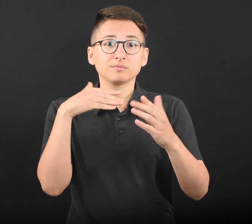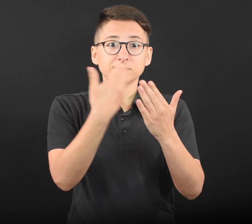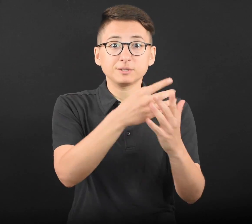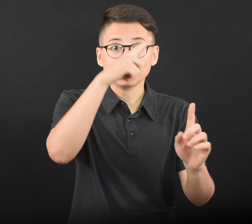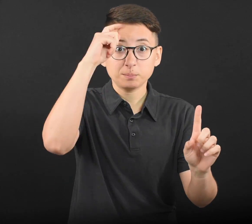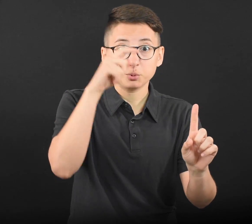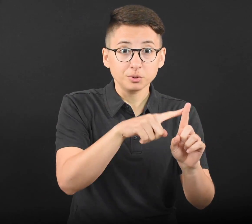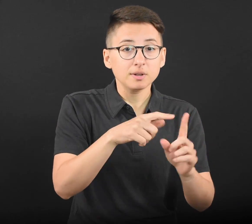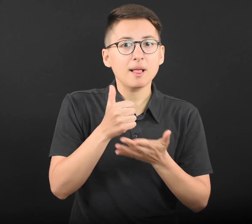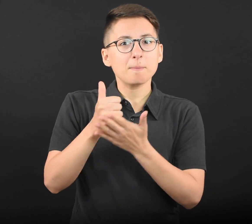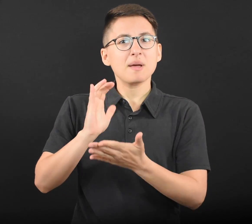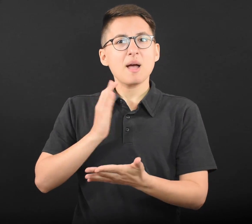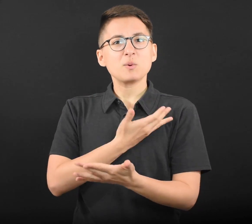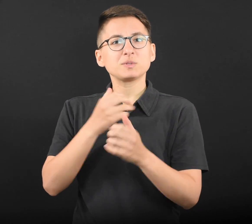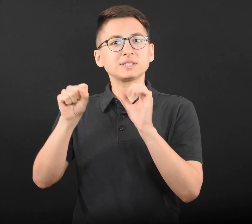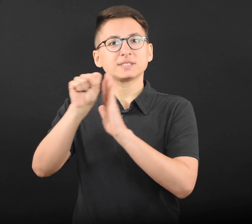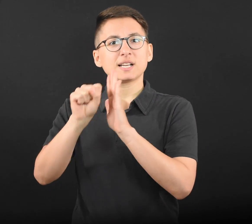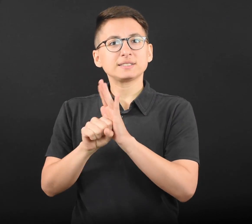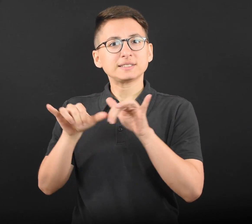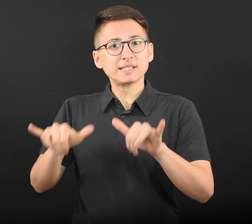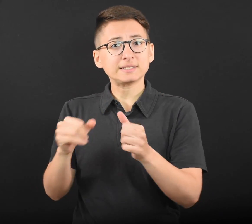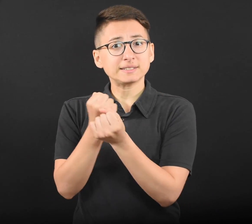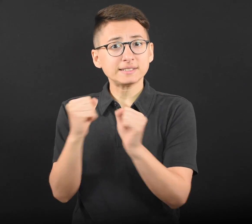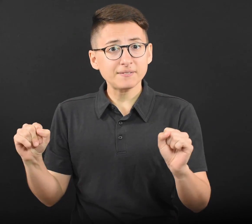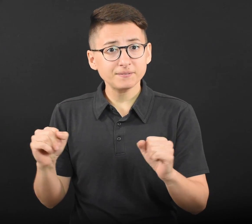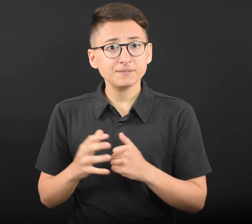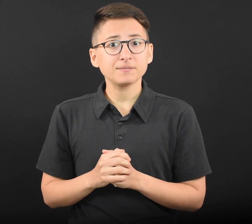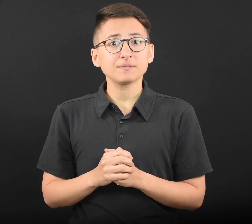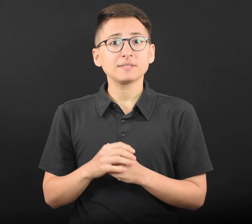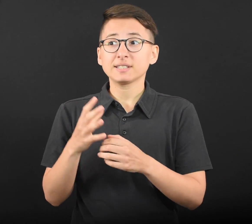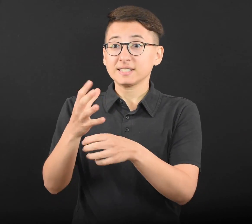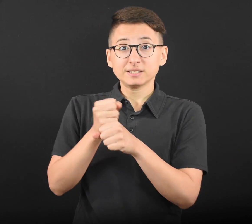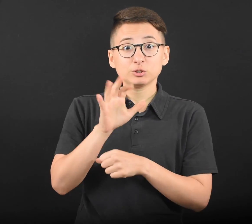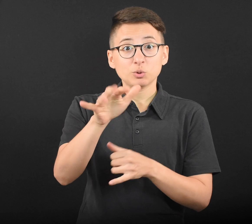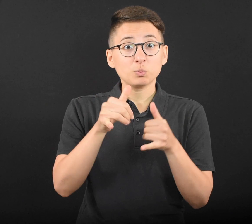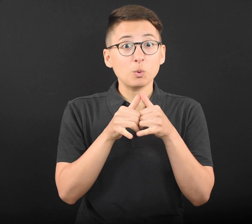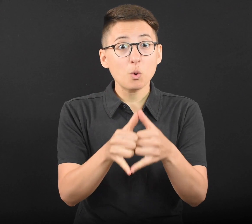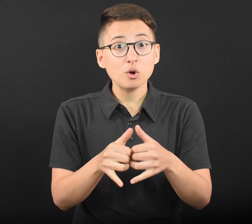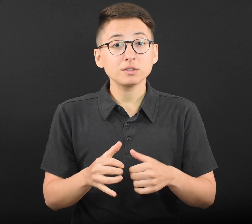to get your reward, and to kick off the summer we want together.”